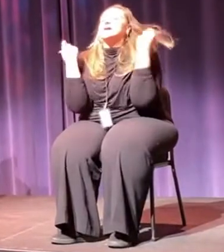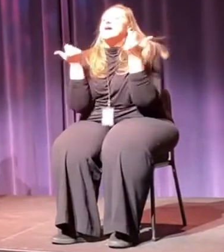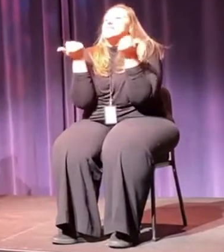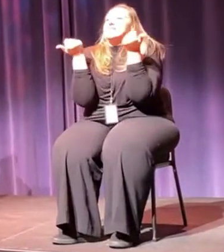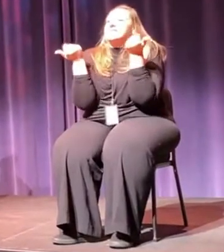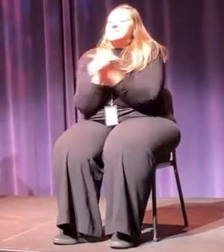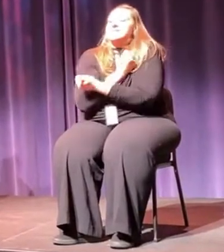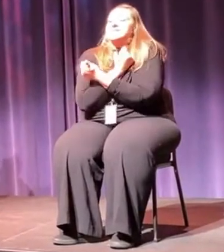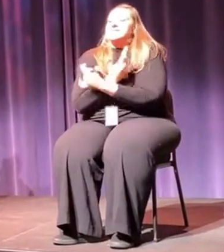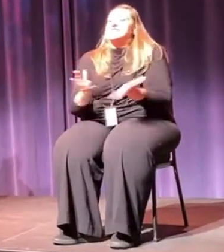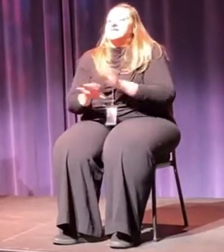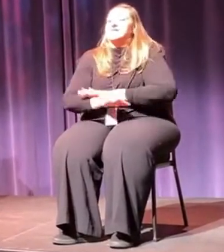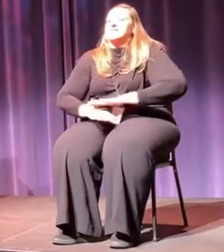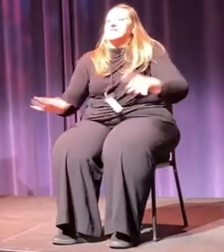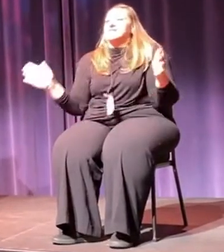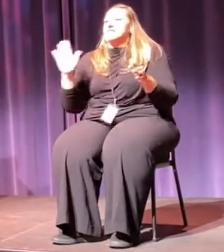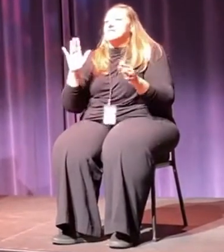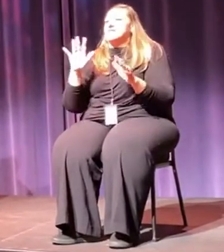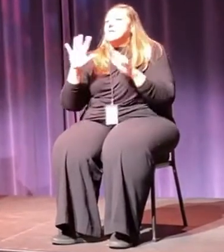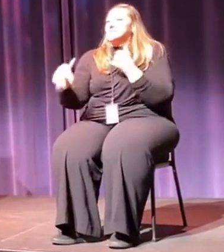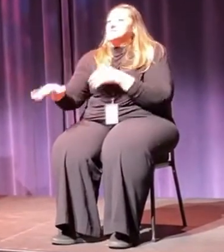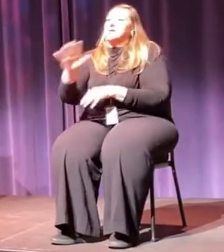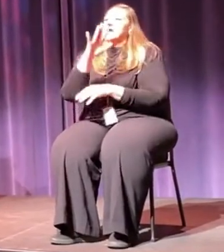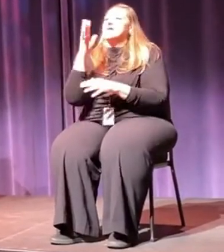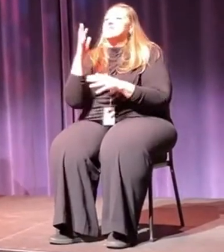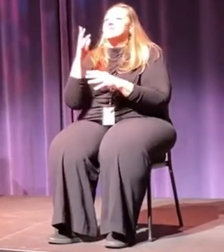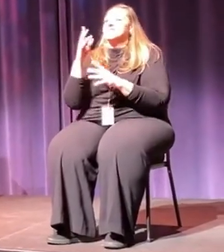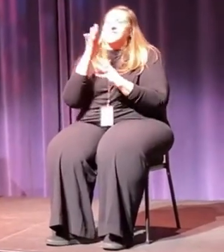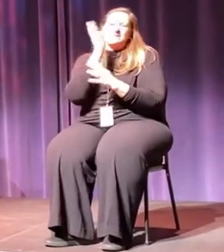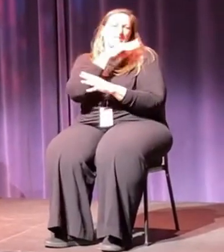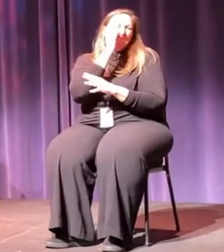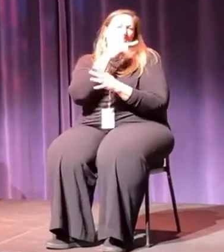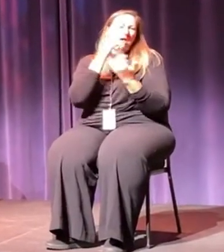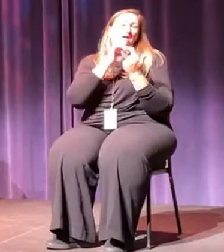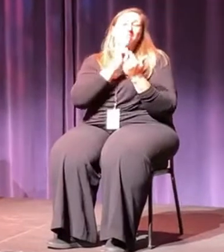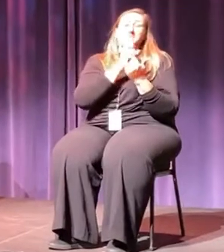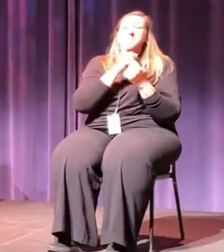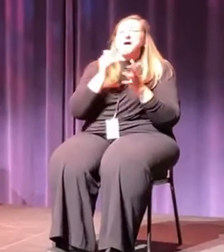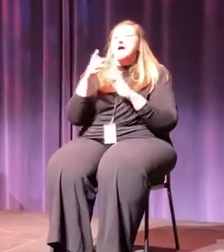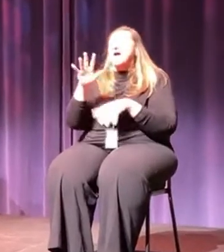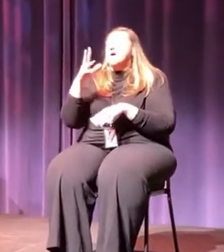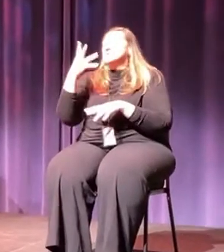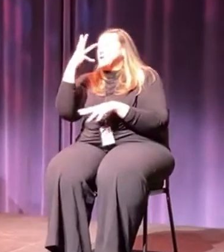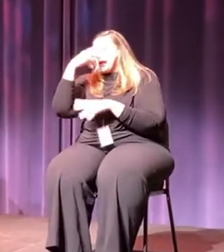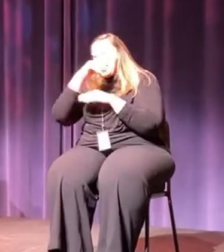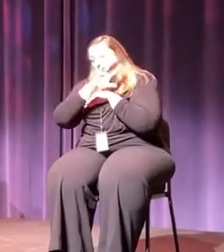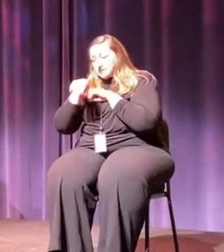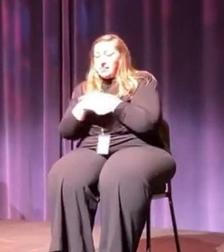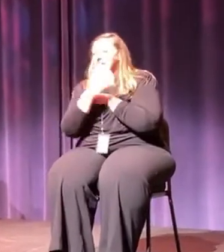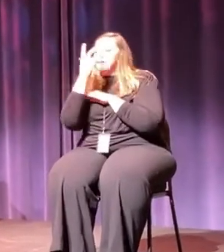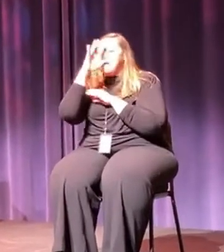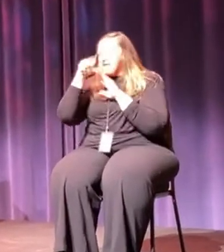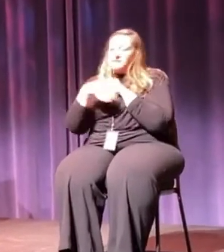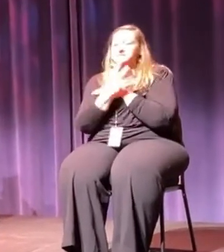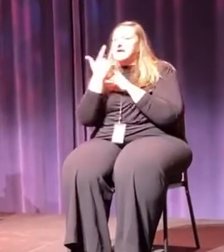I'm sick of the metal and I'm sick of the stink and I'm sick of the way we can't sleep anymore even if we ask him nicely.